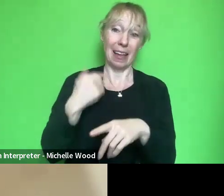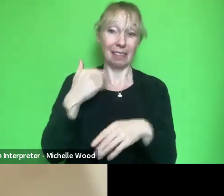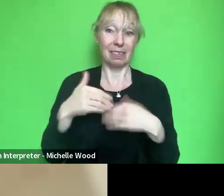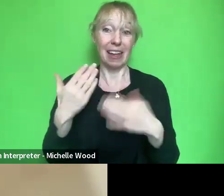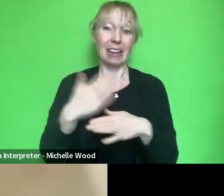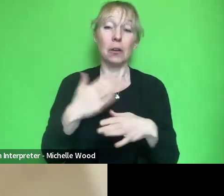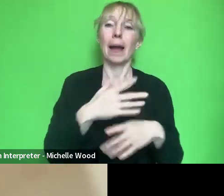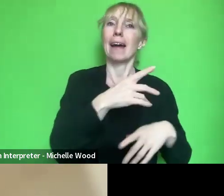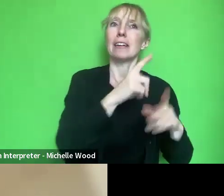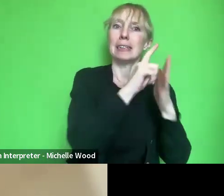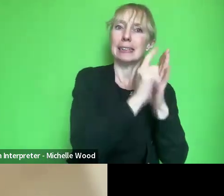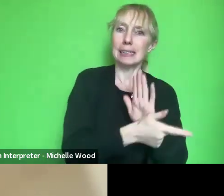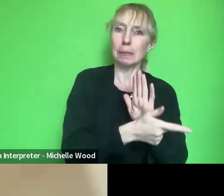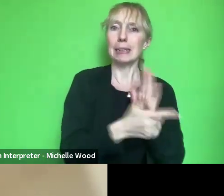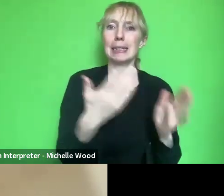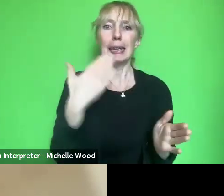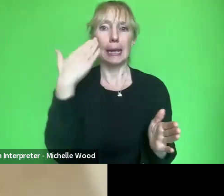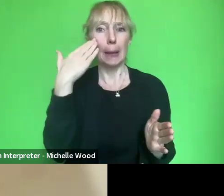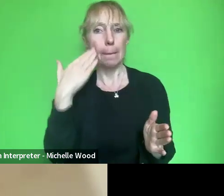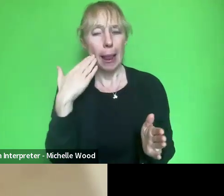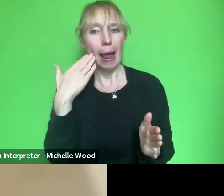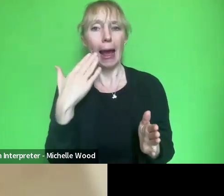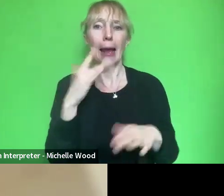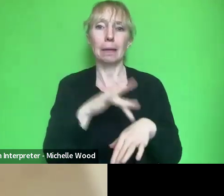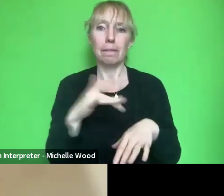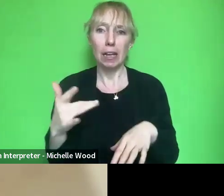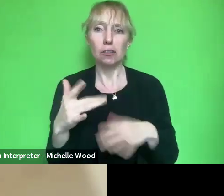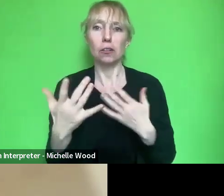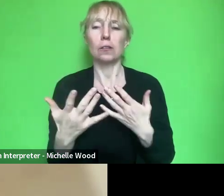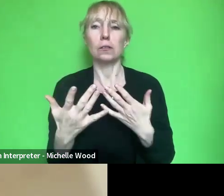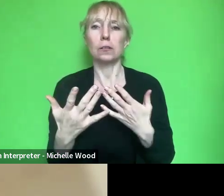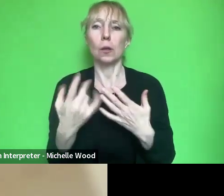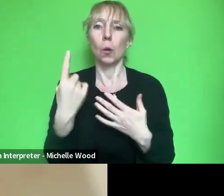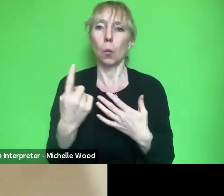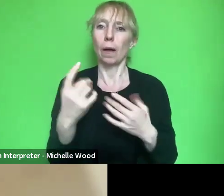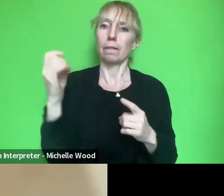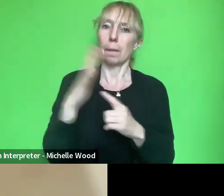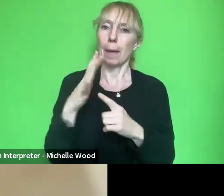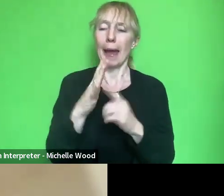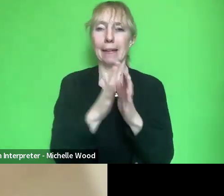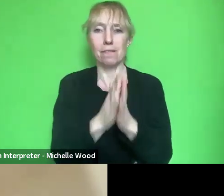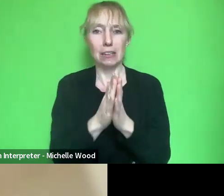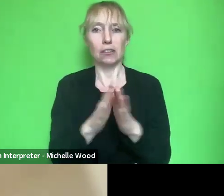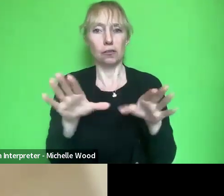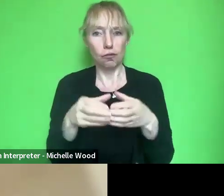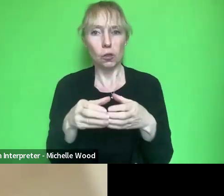Black professionals there is one for each of the main religious groups